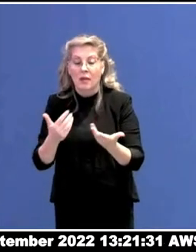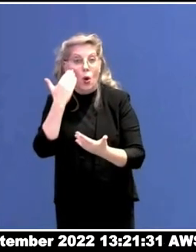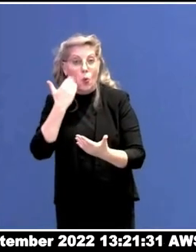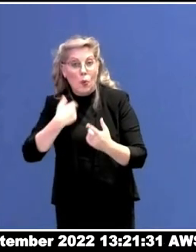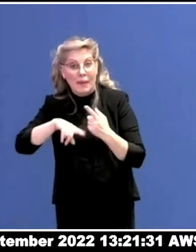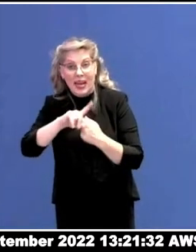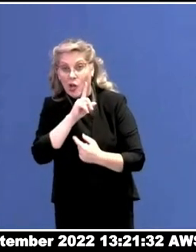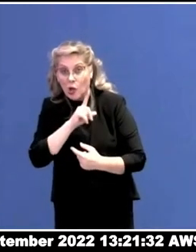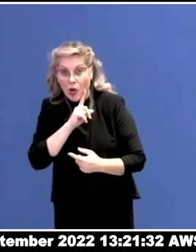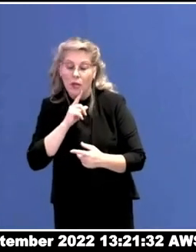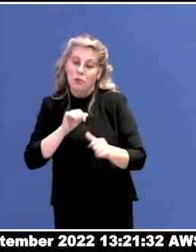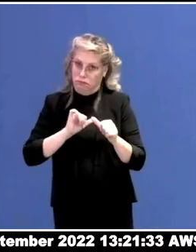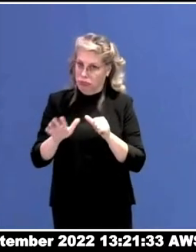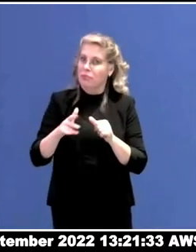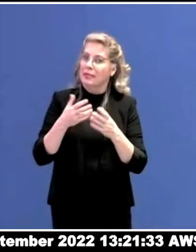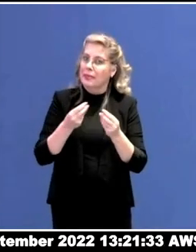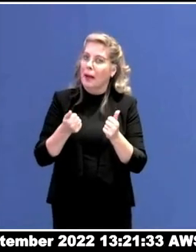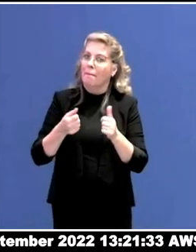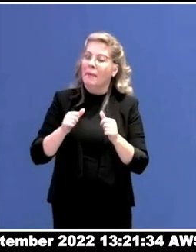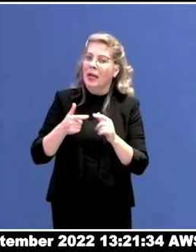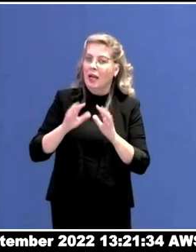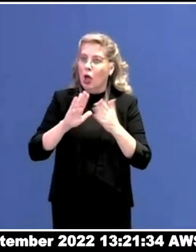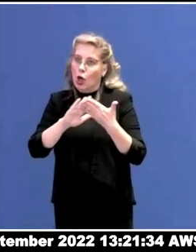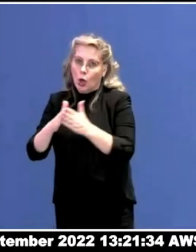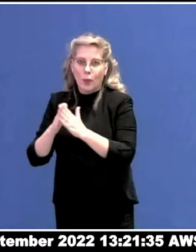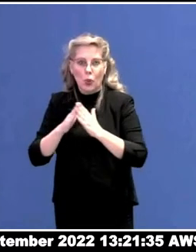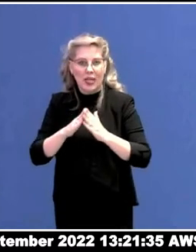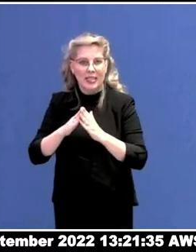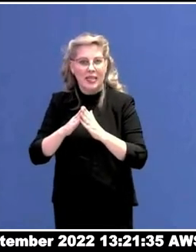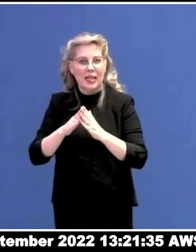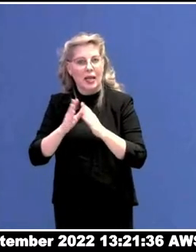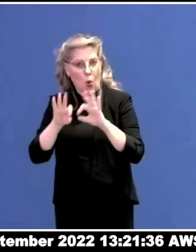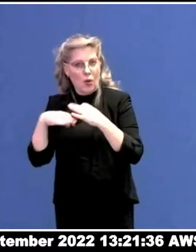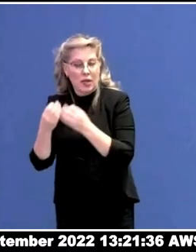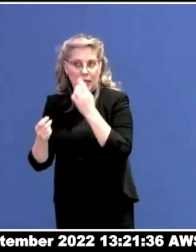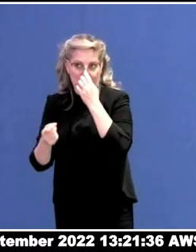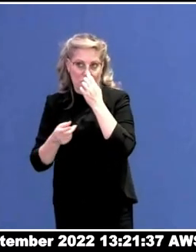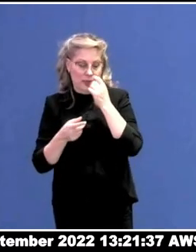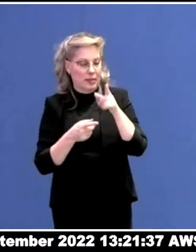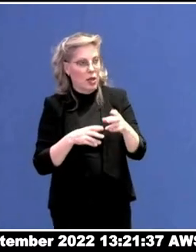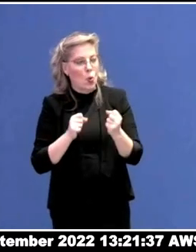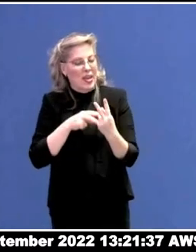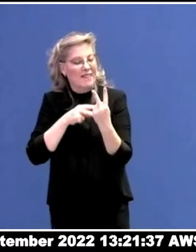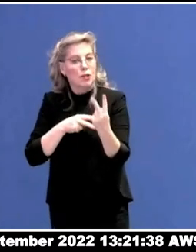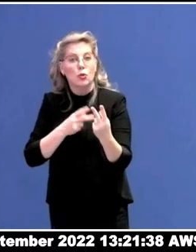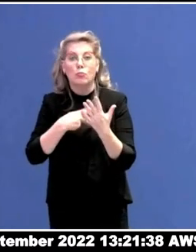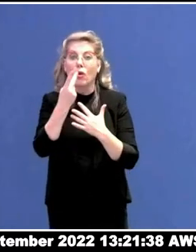Particularly I can talk about two of Sisters Inside's programs, the Yangah Program. That's where we support the girls.